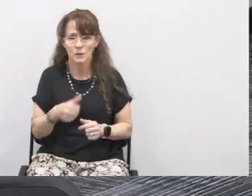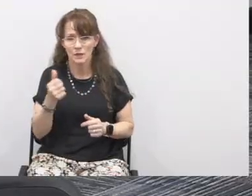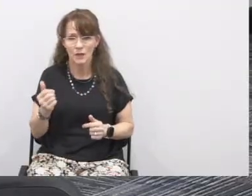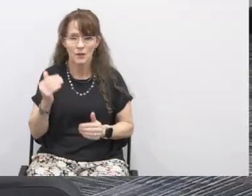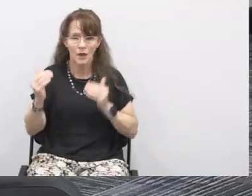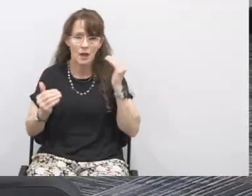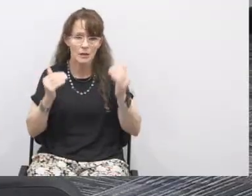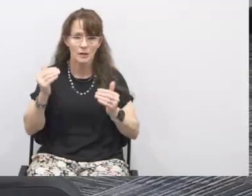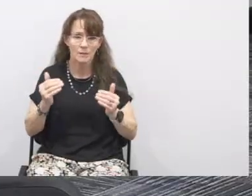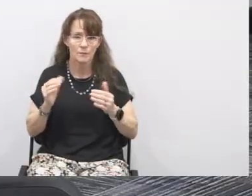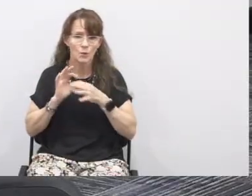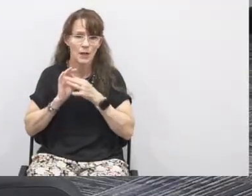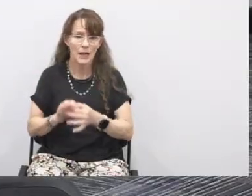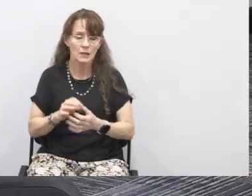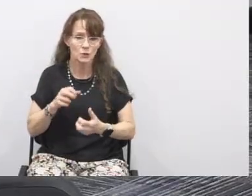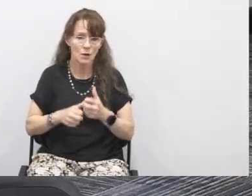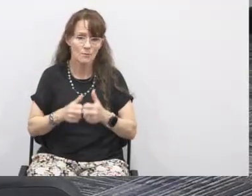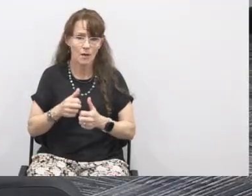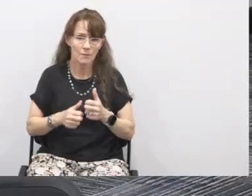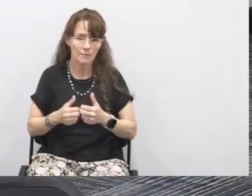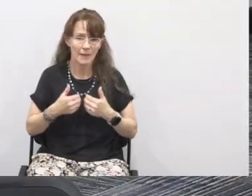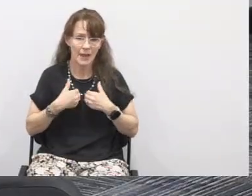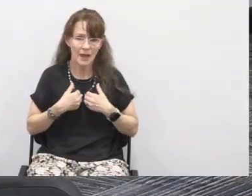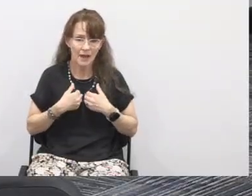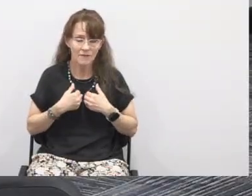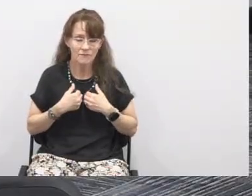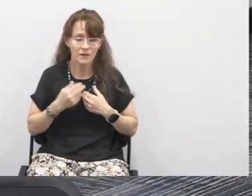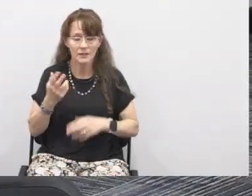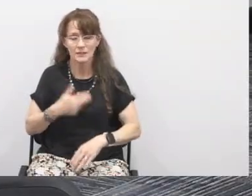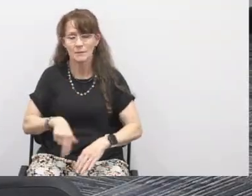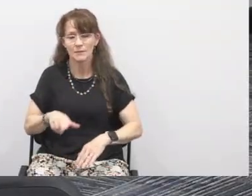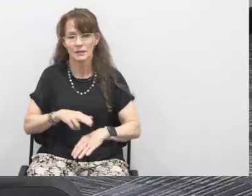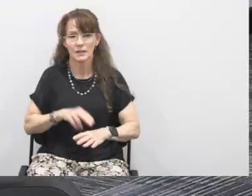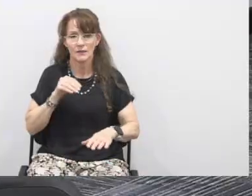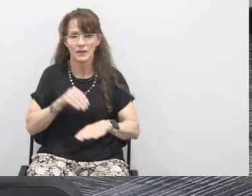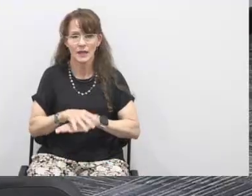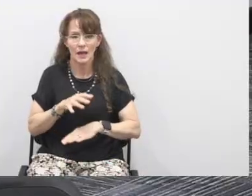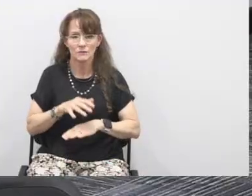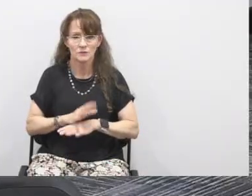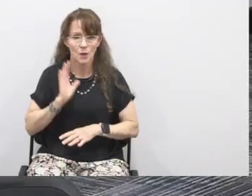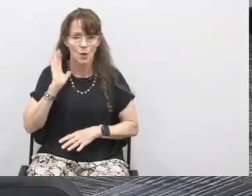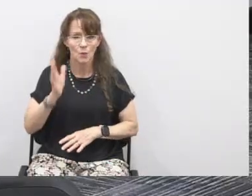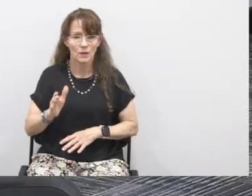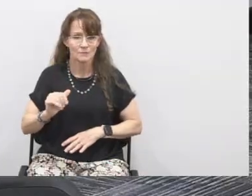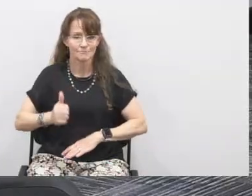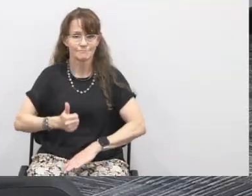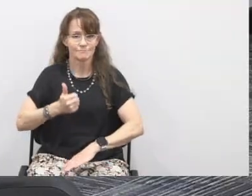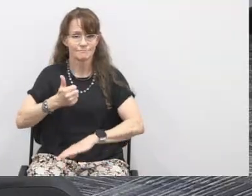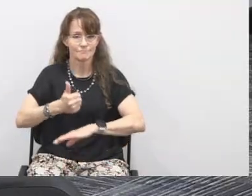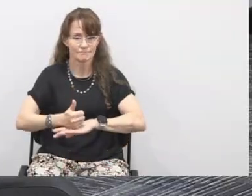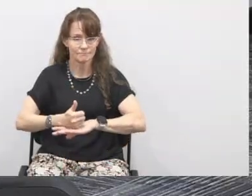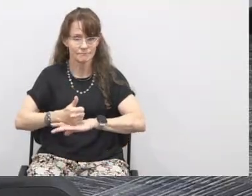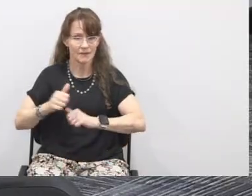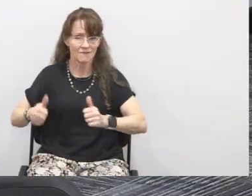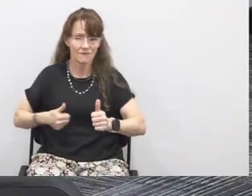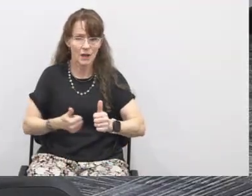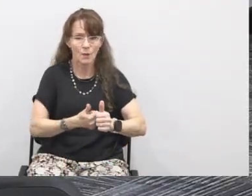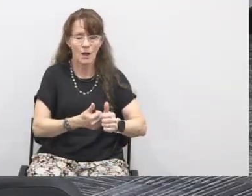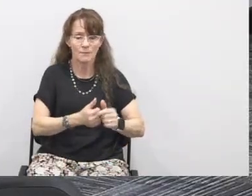about a problem they may be having. So typically, the counselor will facilitate and follow up with those individual students.